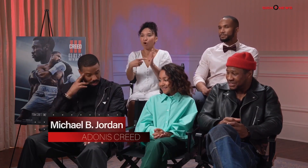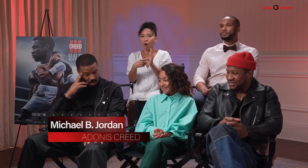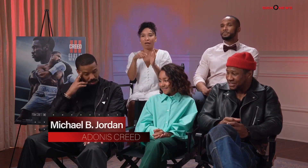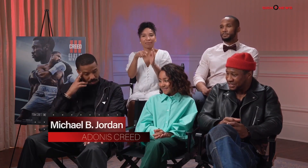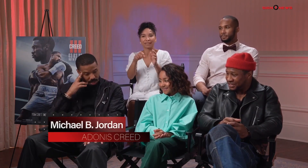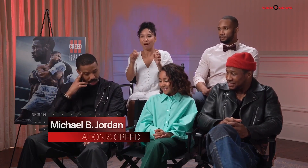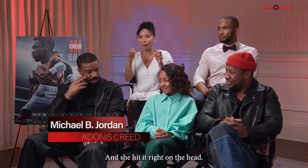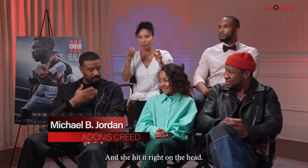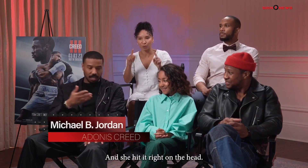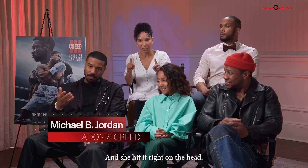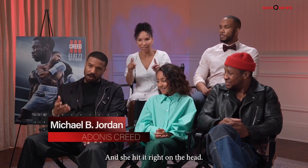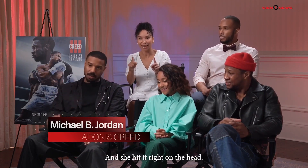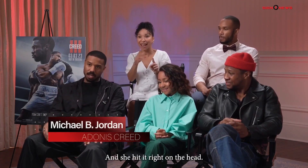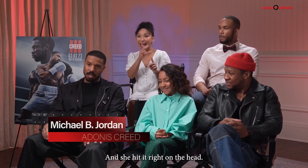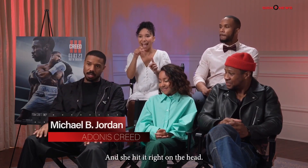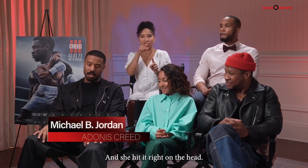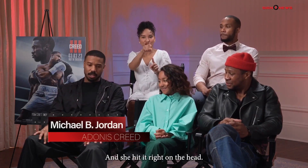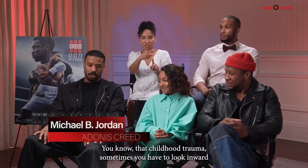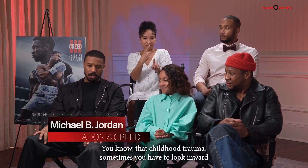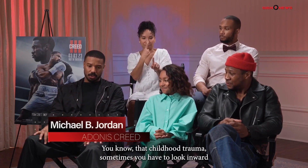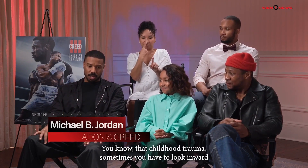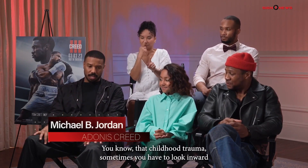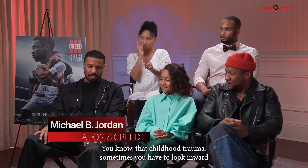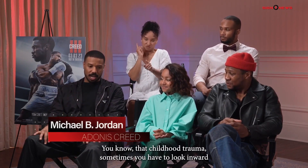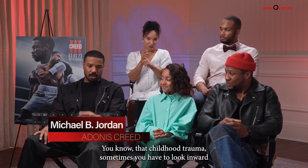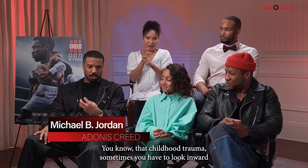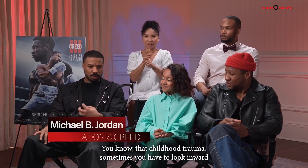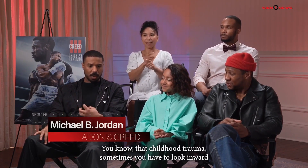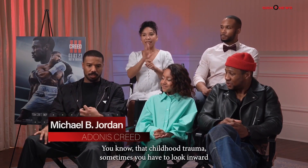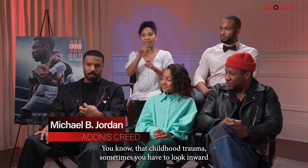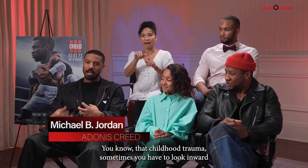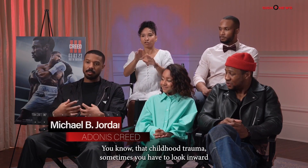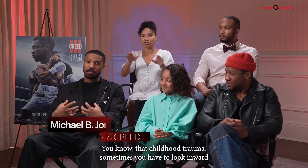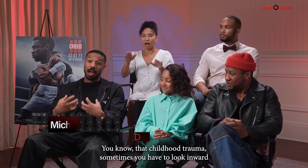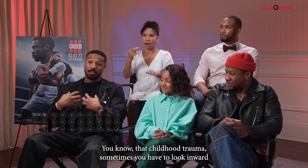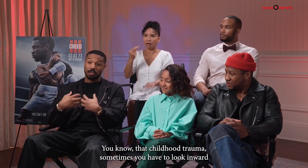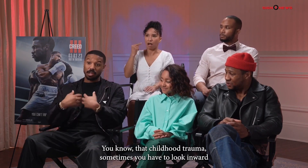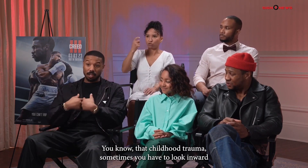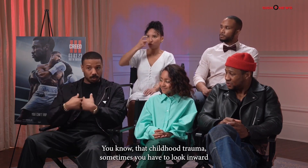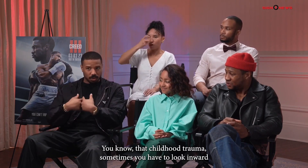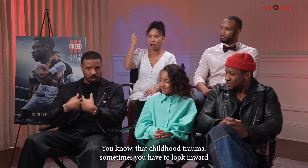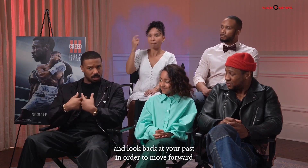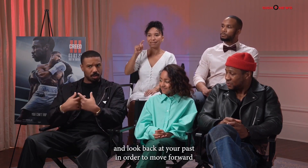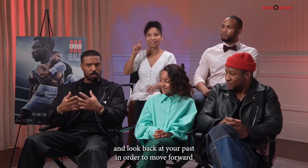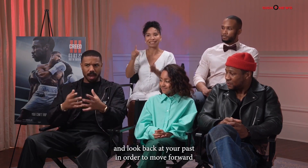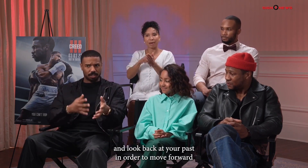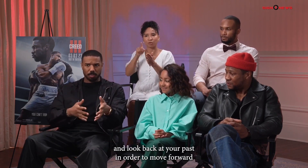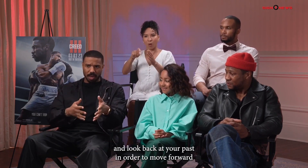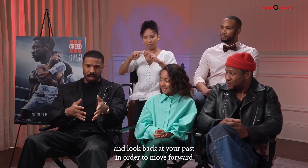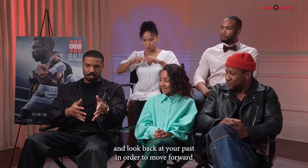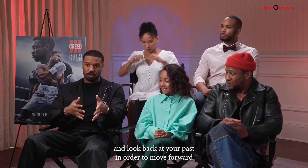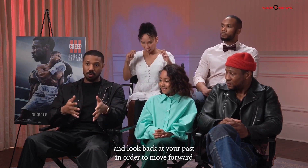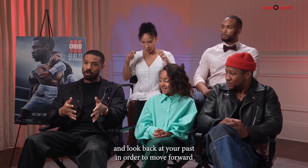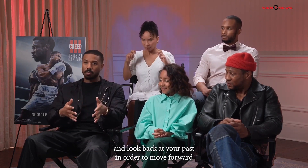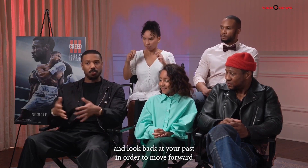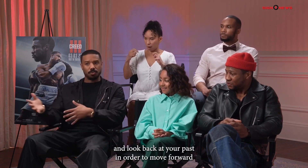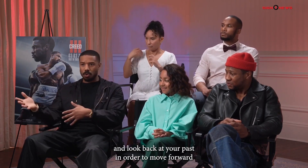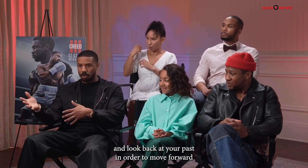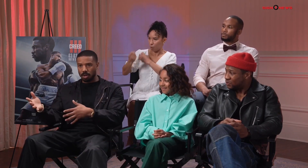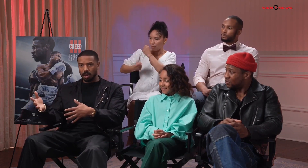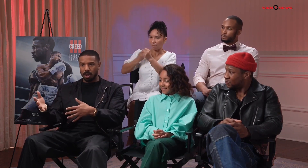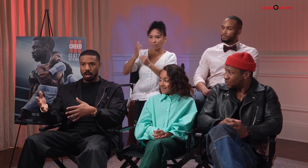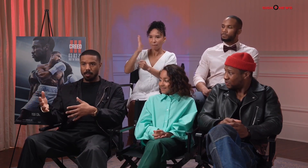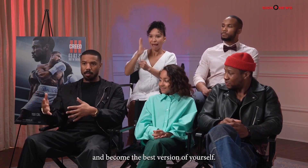room next to the bathroom and that's where deputies found Hicks hiding they took her